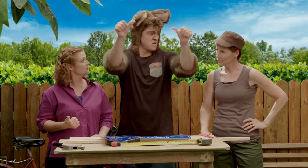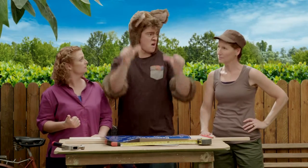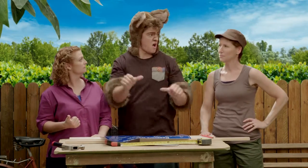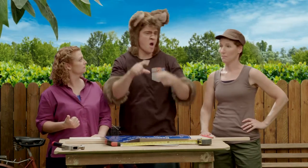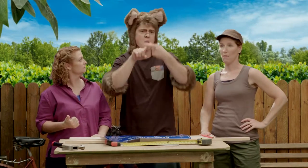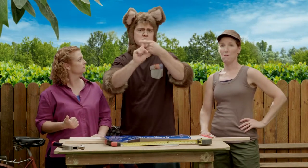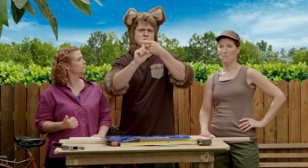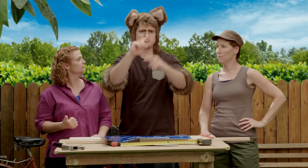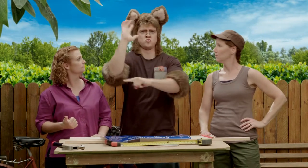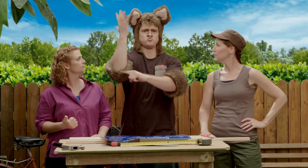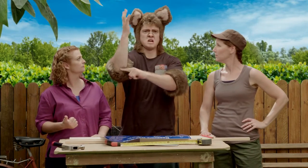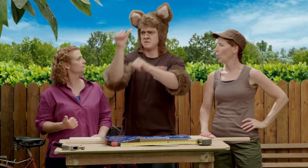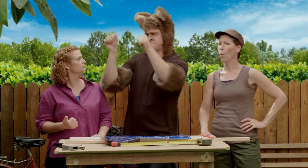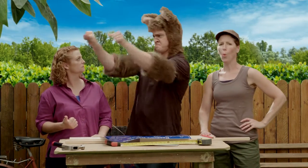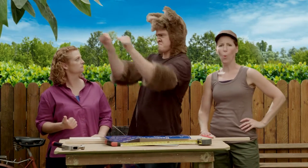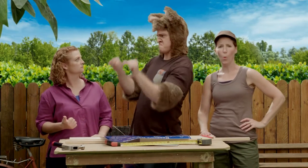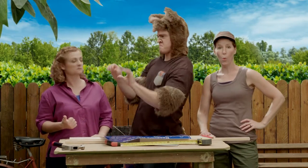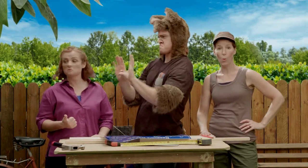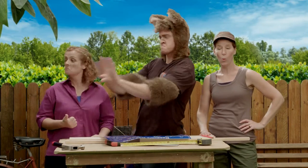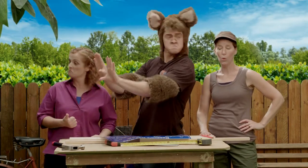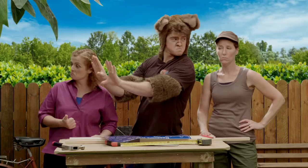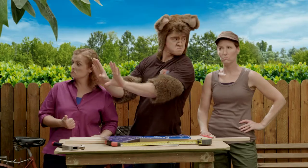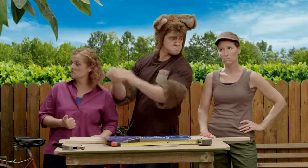I want a sign that says “Possum’s Tree", right here.